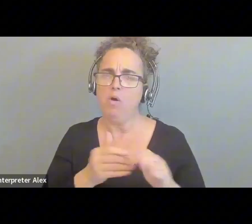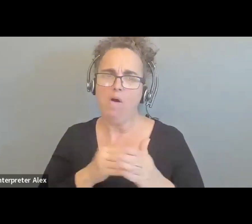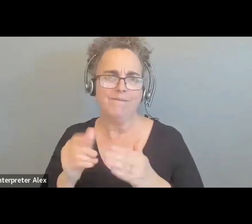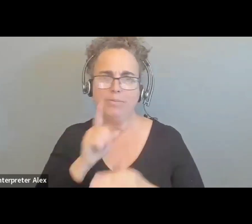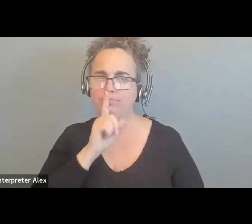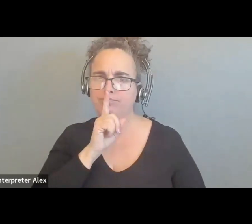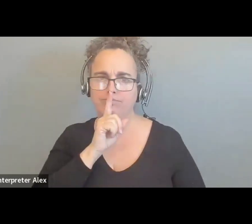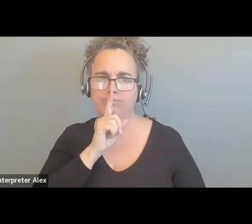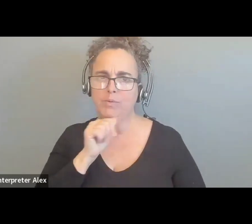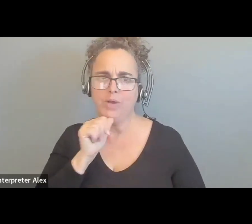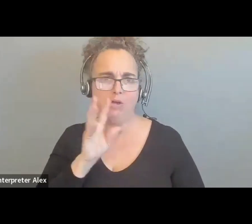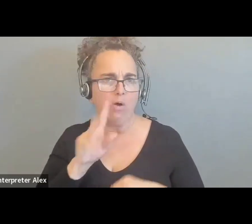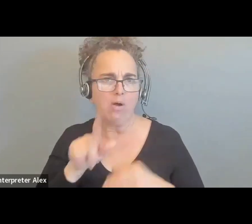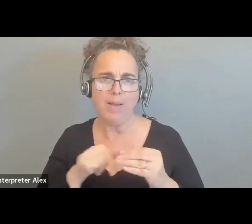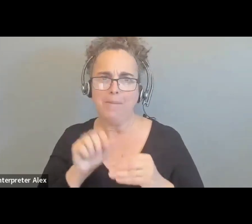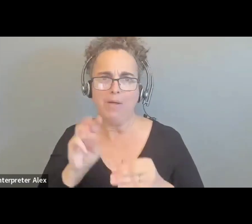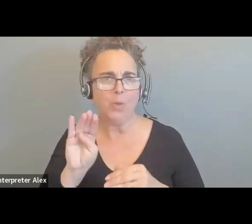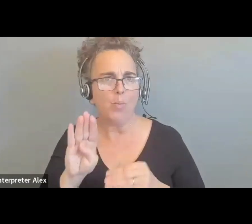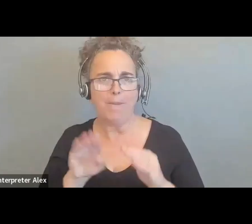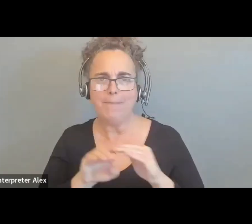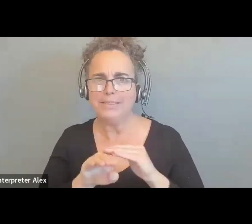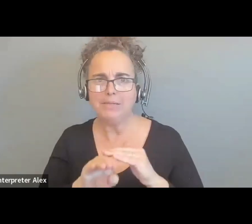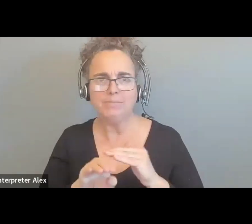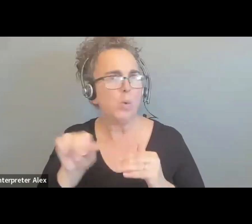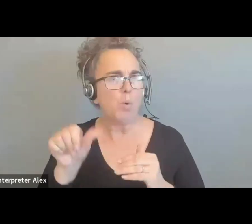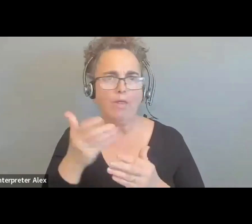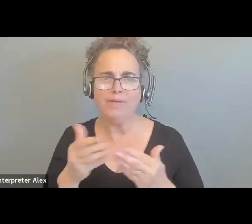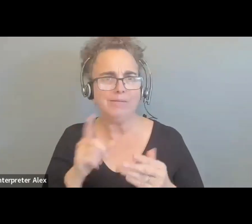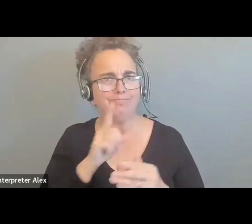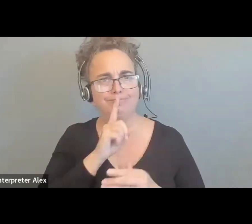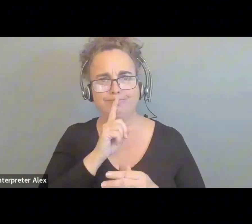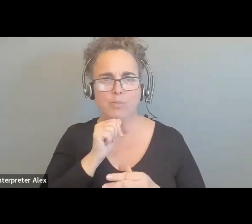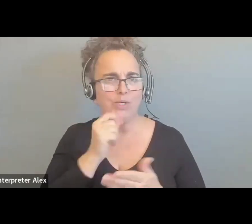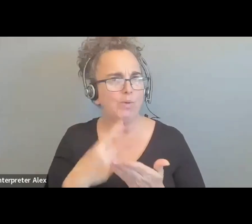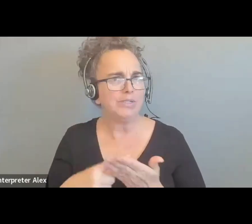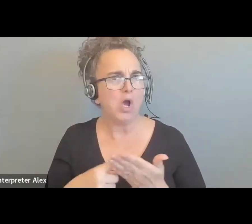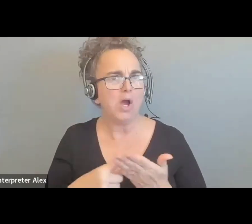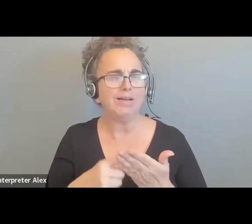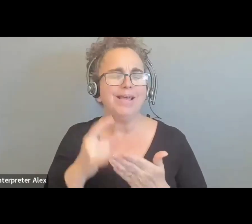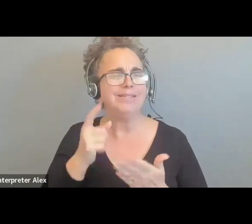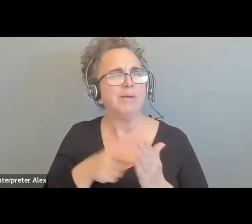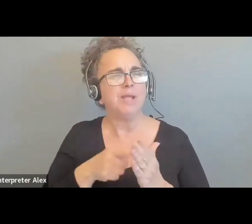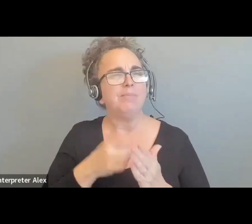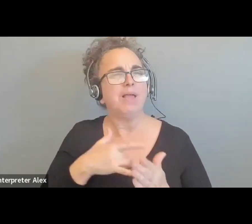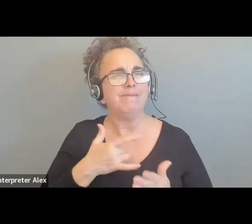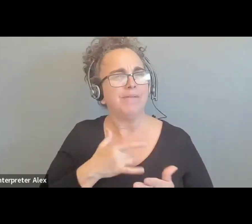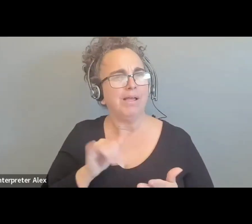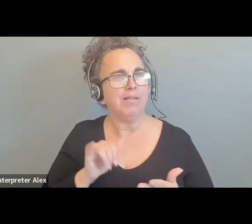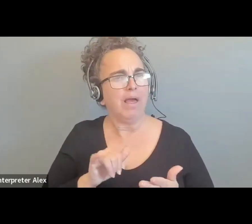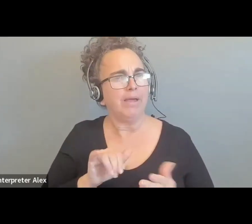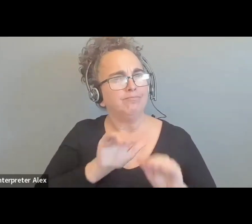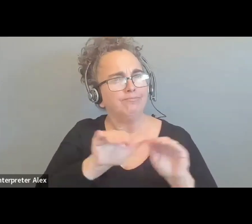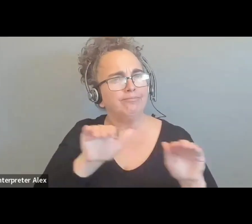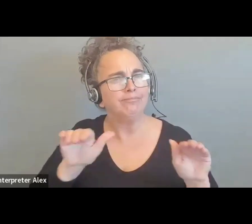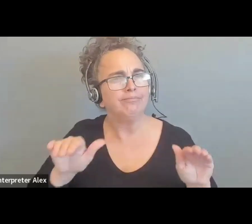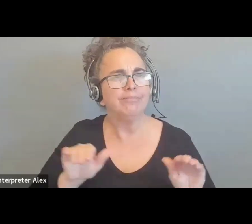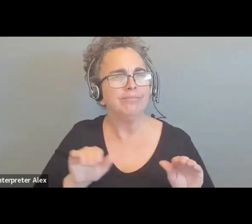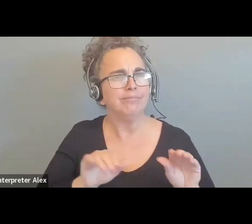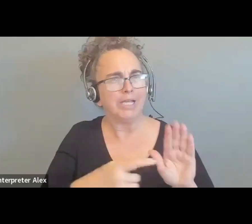that's like web accessibility or anything else. And I find it like really helpful to just like spread it through word of mouth and like show people like tools they